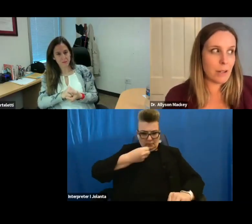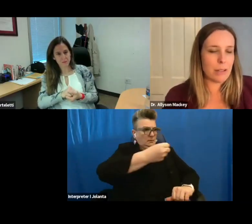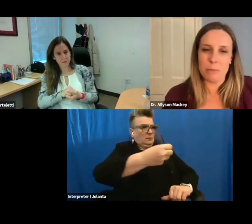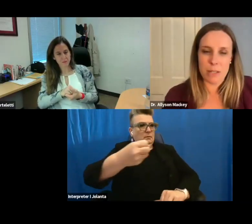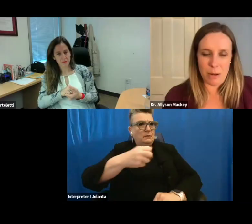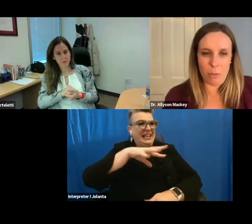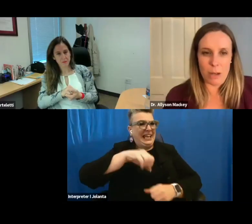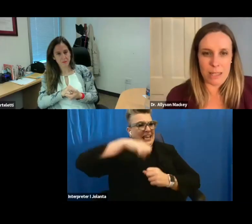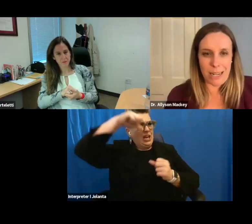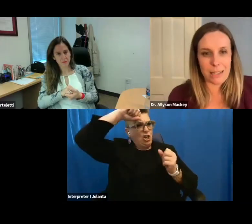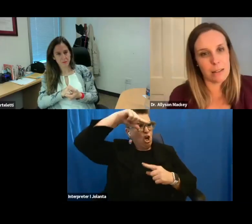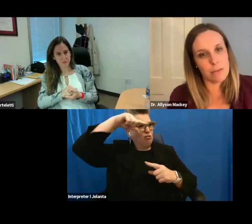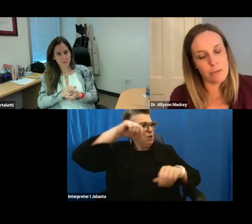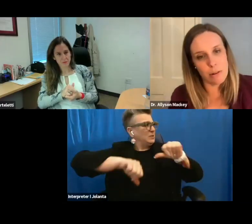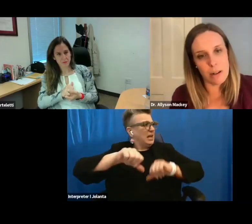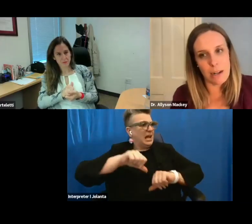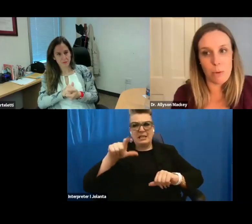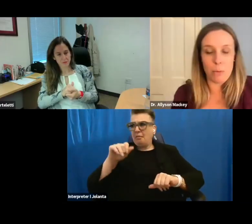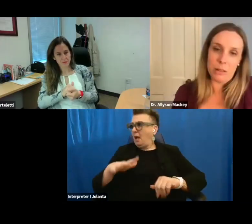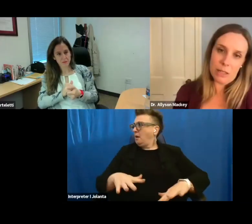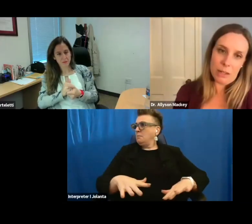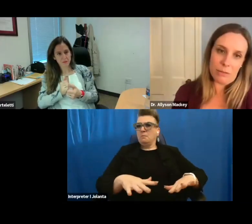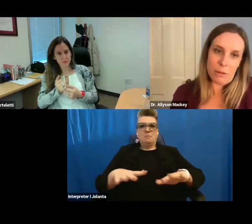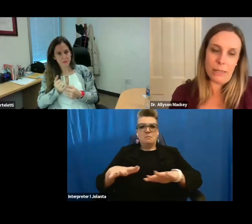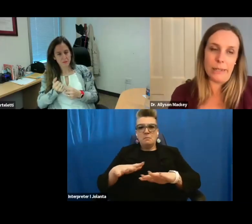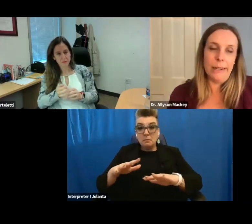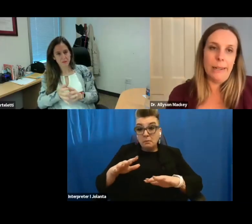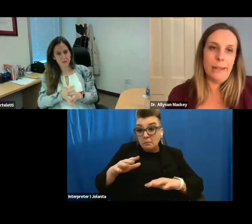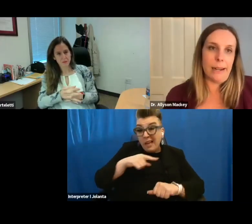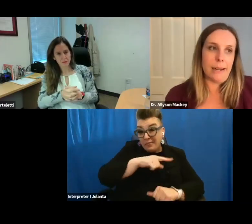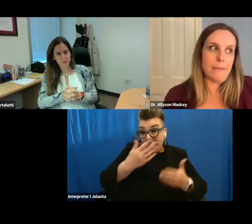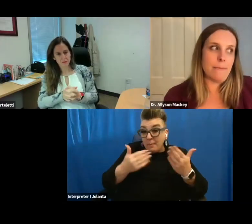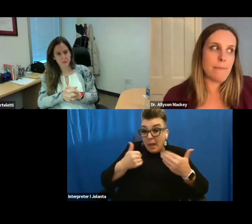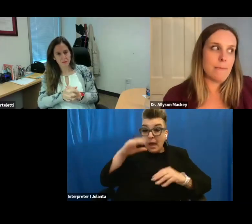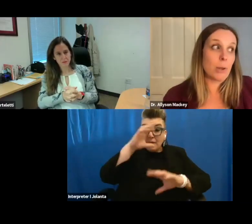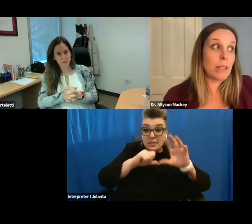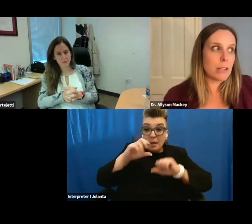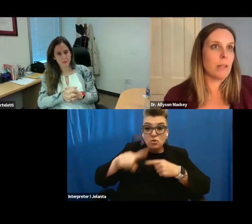um their assumptions about what the task is for and what we're looking for um so I think